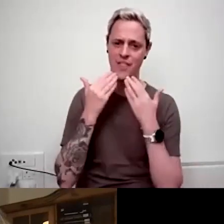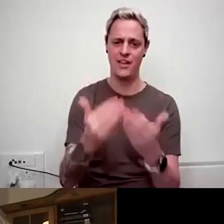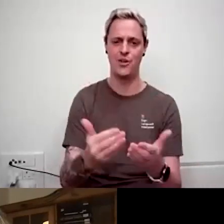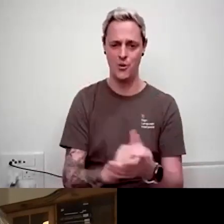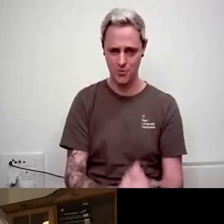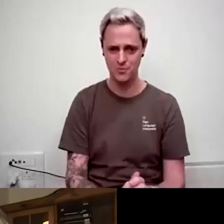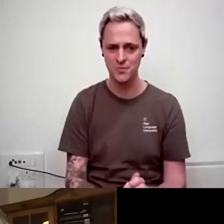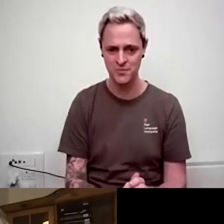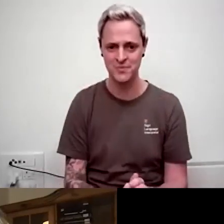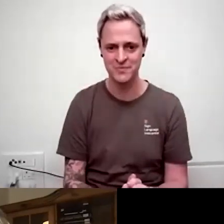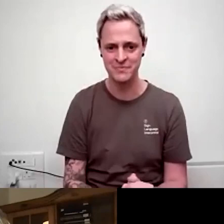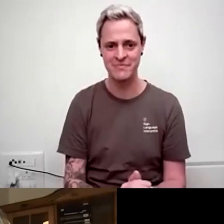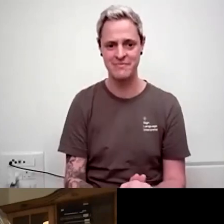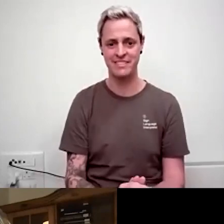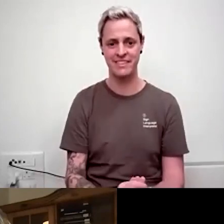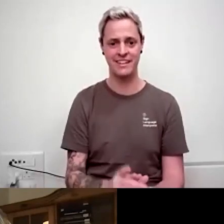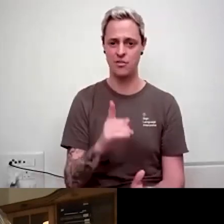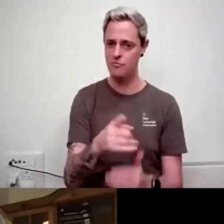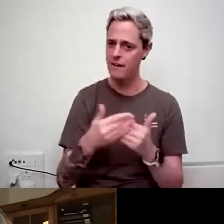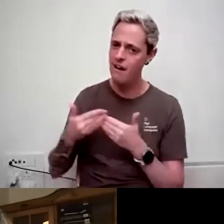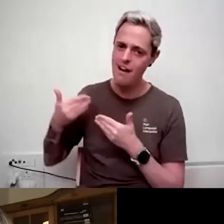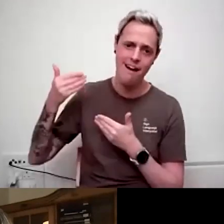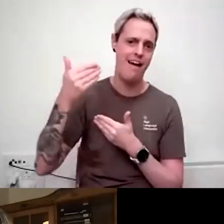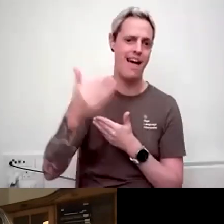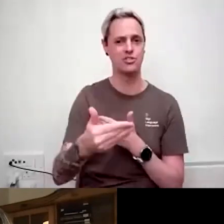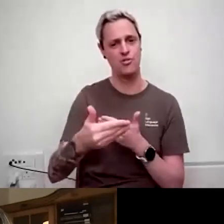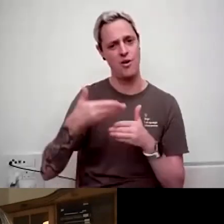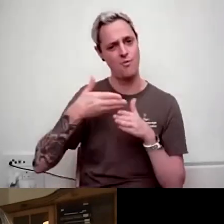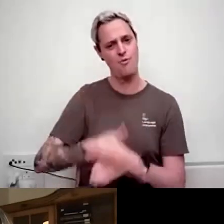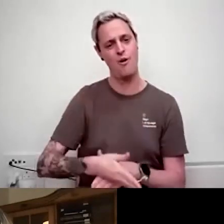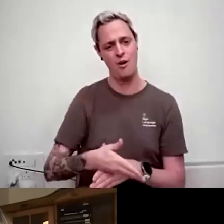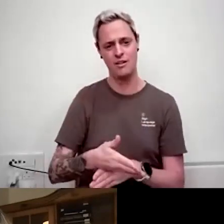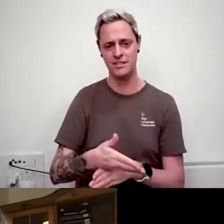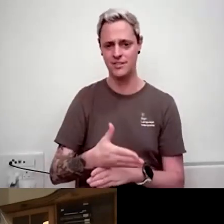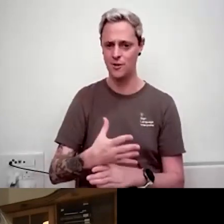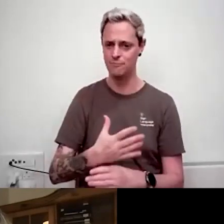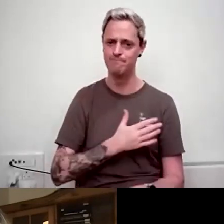Thank you so much. You've just gone over and beyond, and I’m deeply grateful to you.